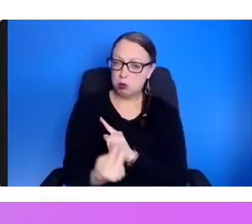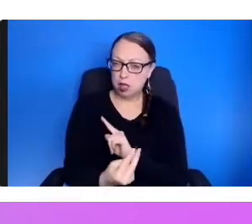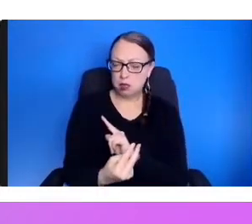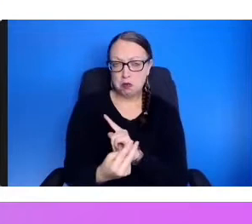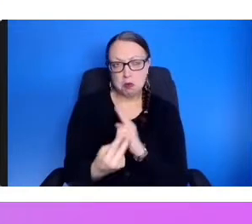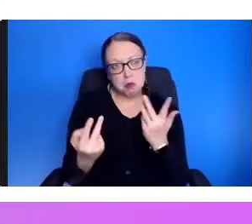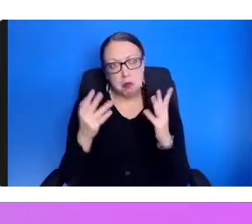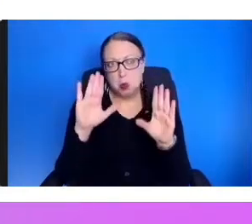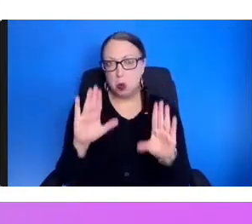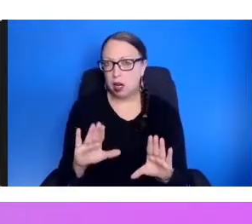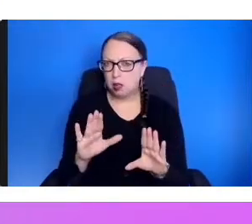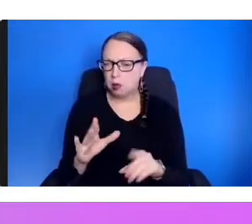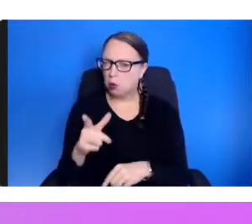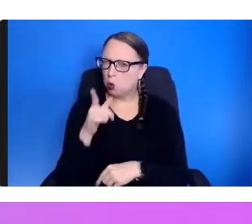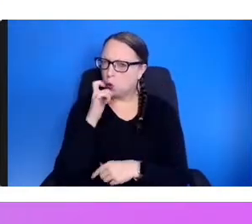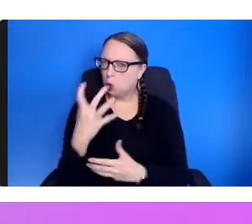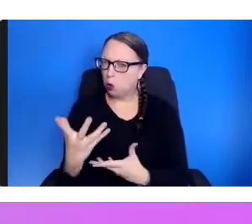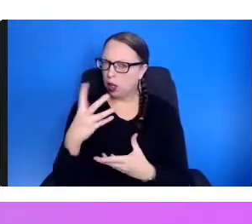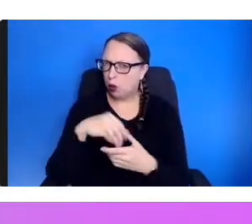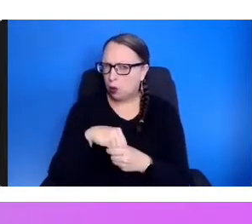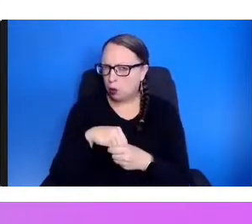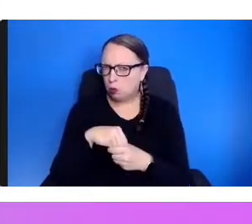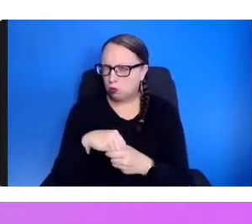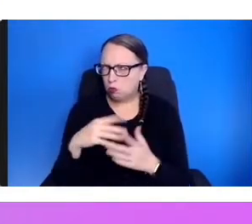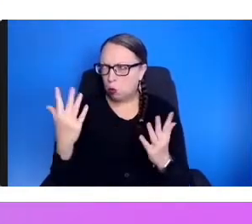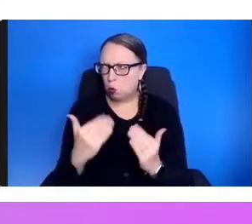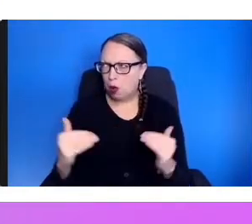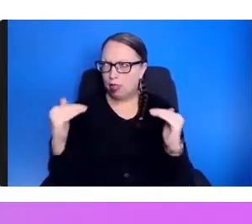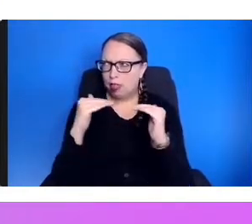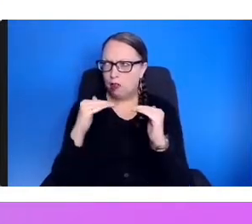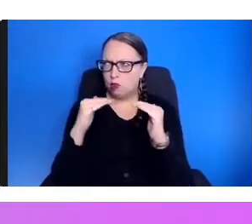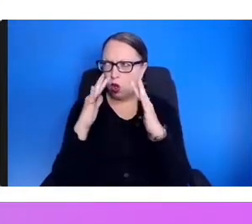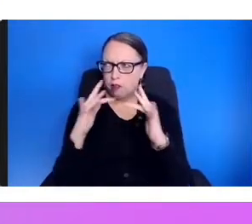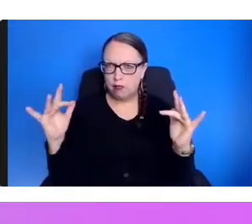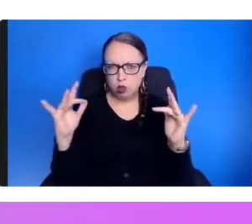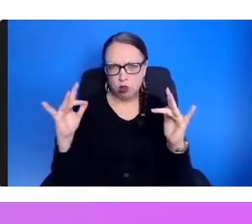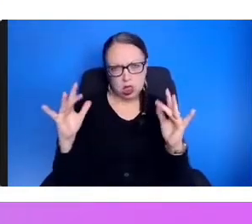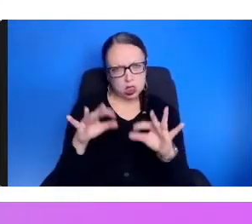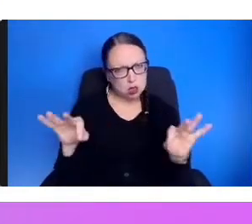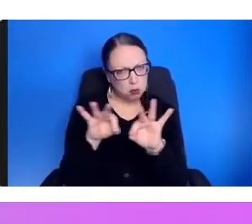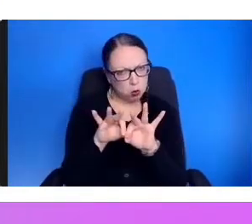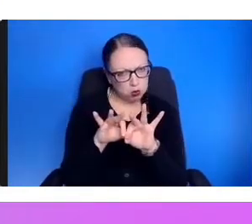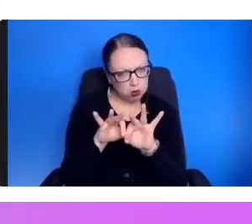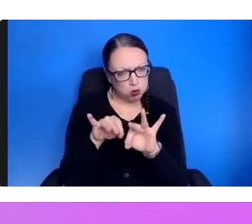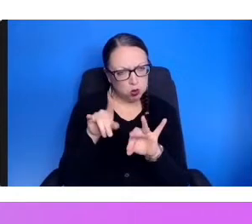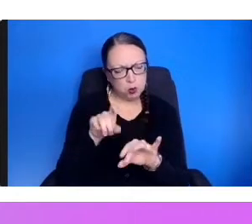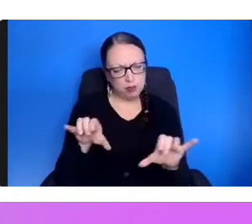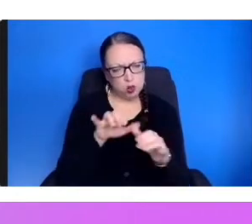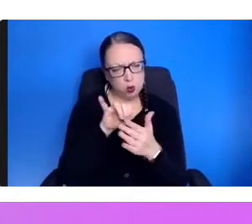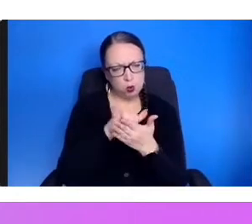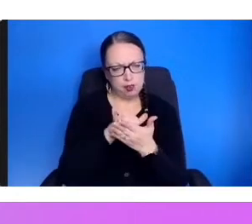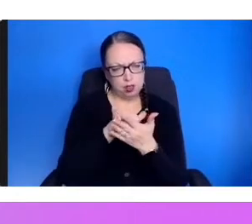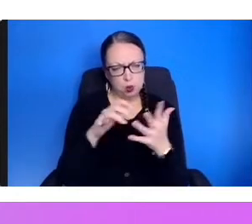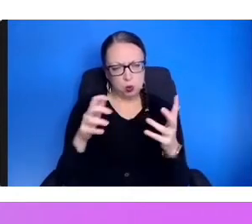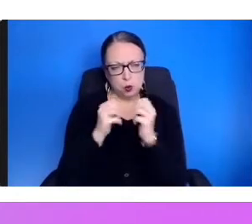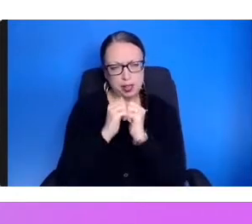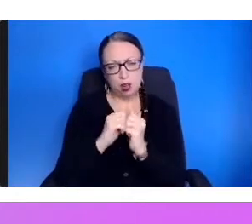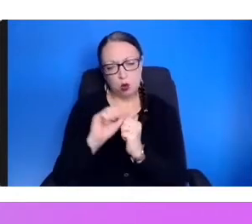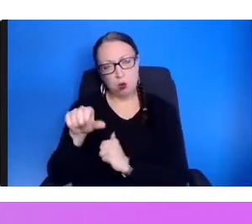and why would that do we need to do this in conjunction with other insight? The starting point is